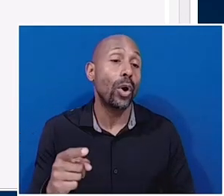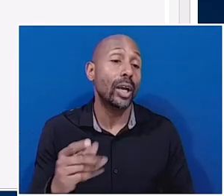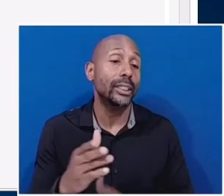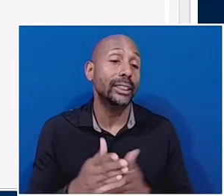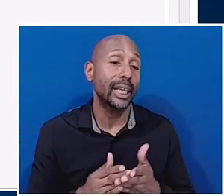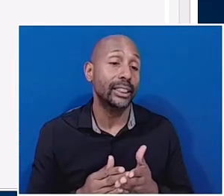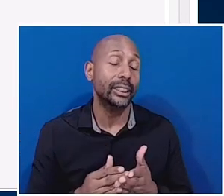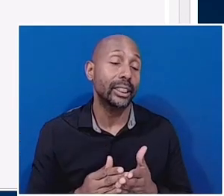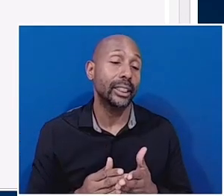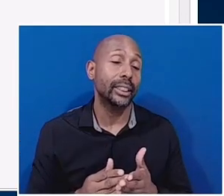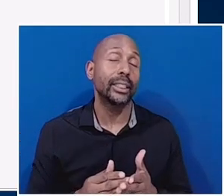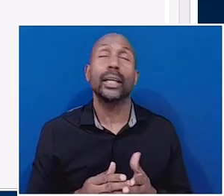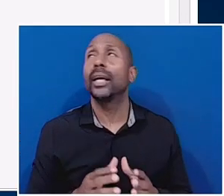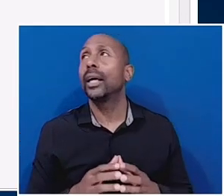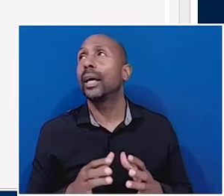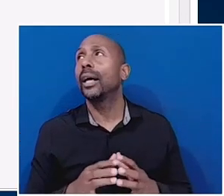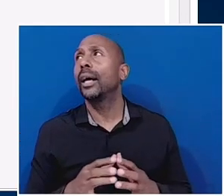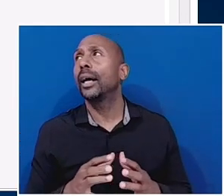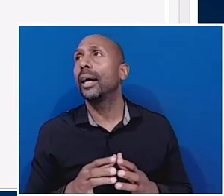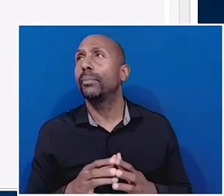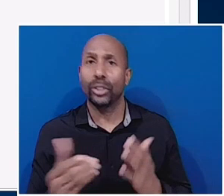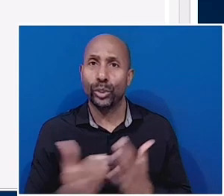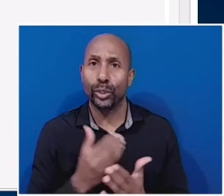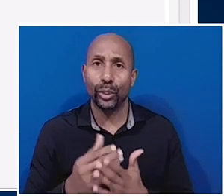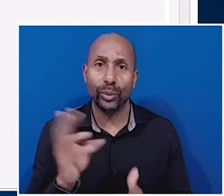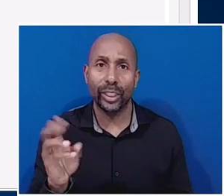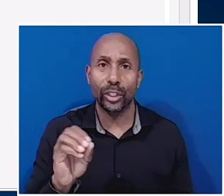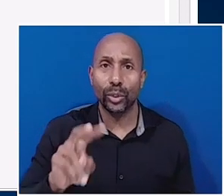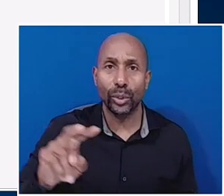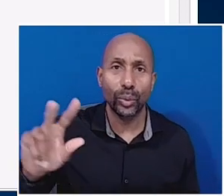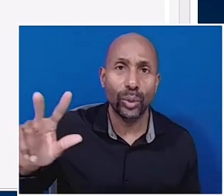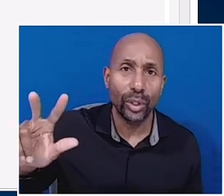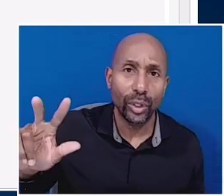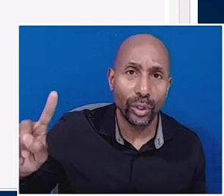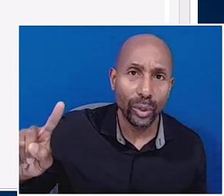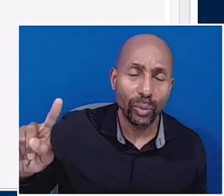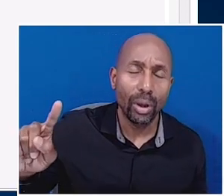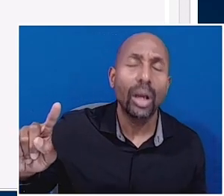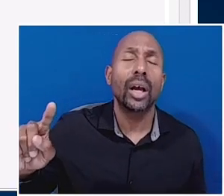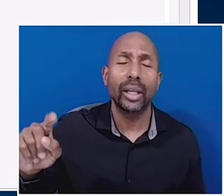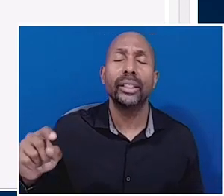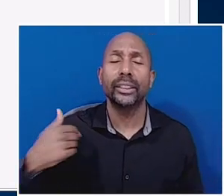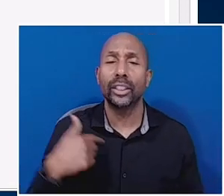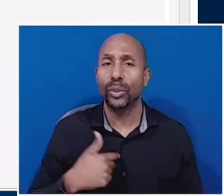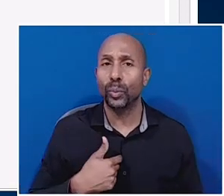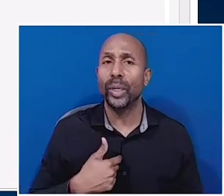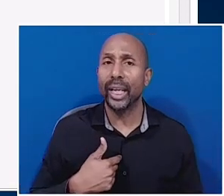under the new 602.31, you know, we're looking to shrink that process